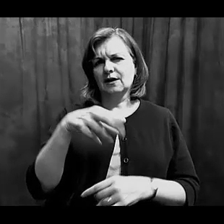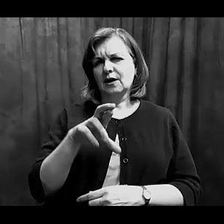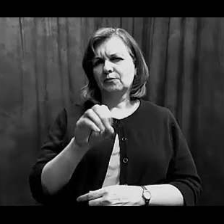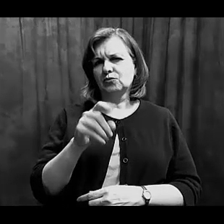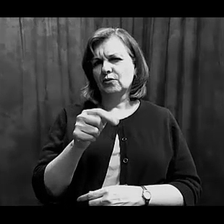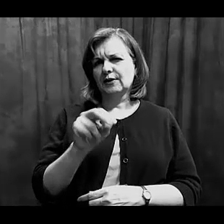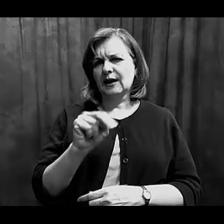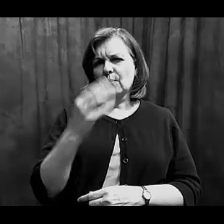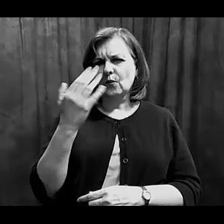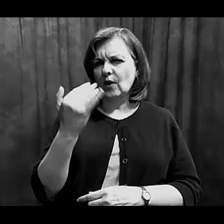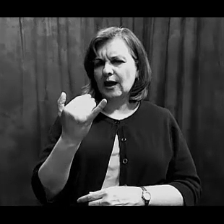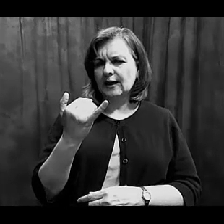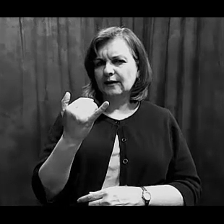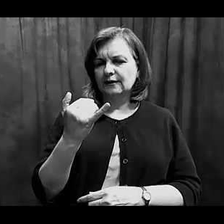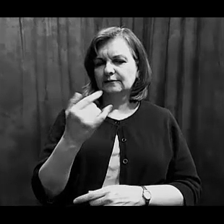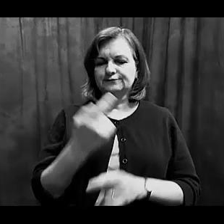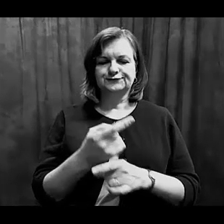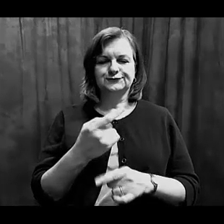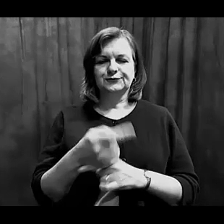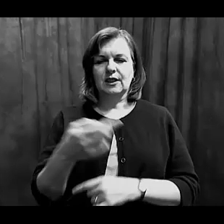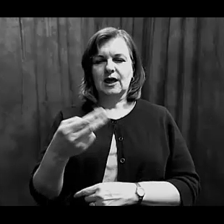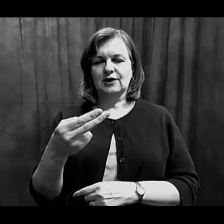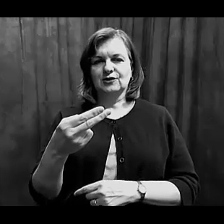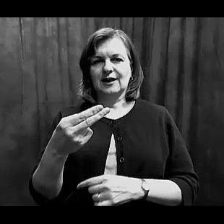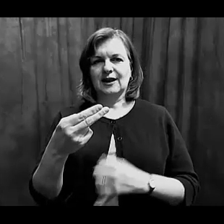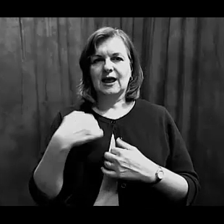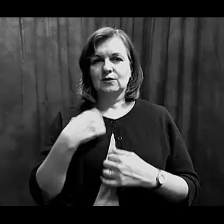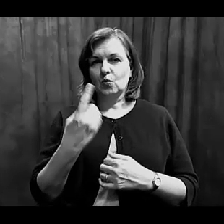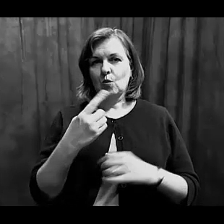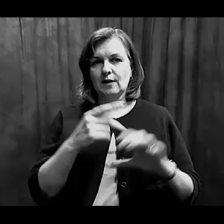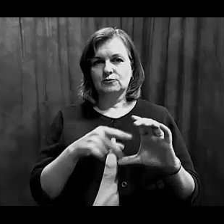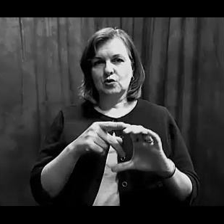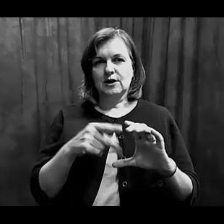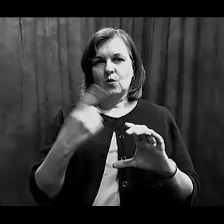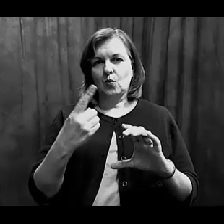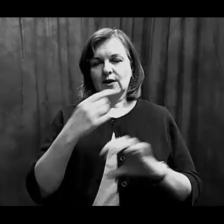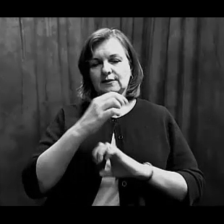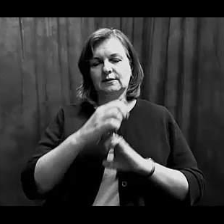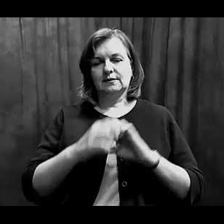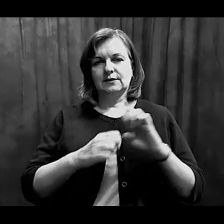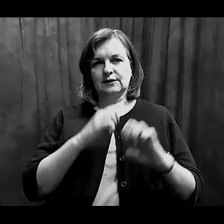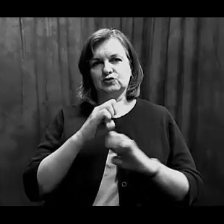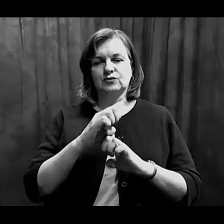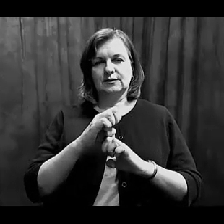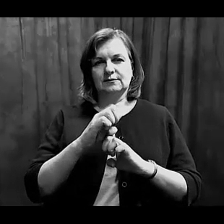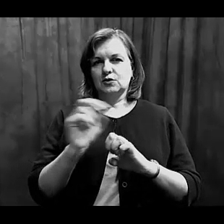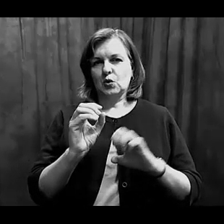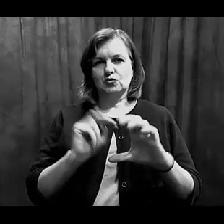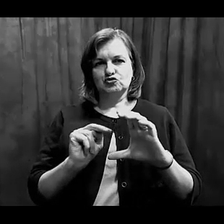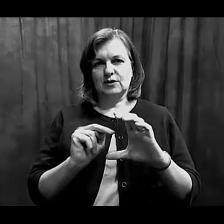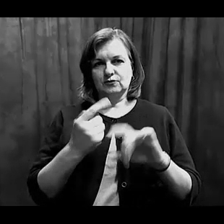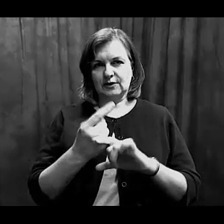why is it also called a proton? so regular hydrogen has 1 proton